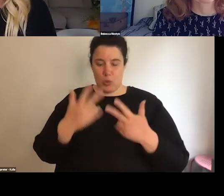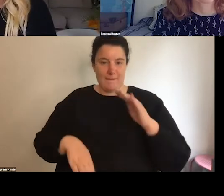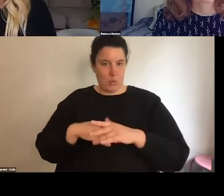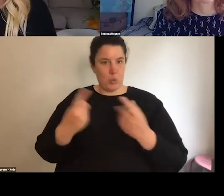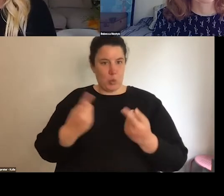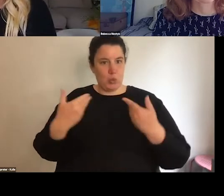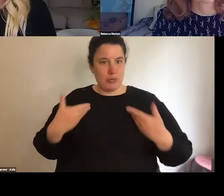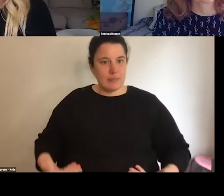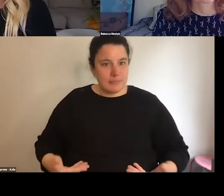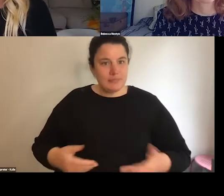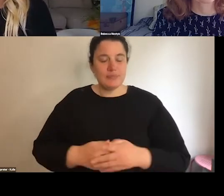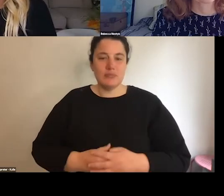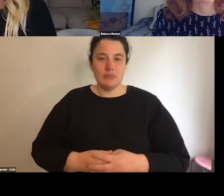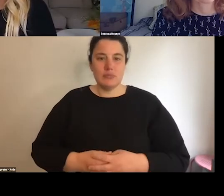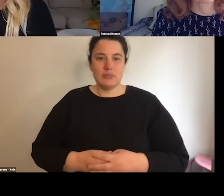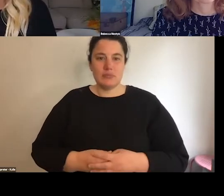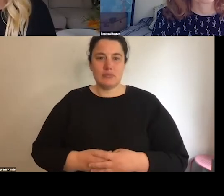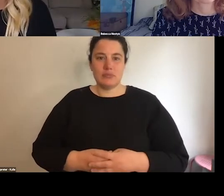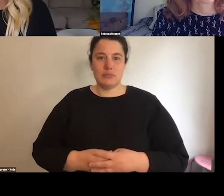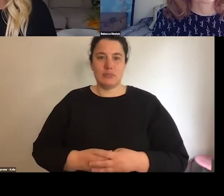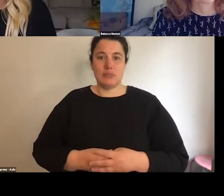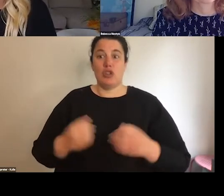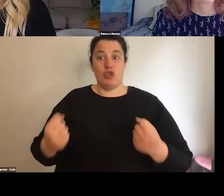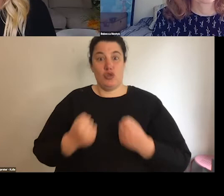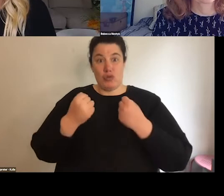I think, you know, the strength of the program, again, like I mentioned,